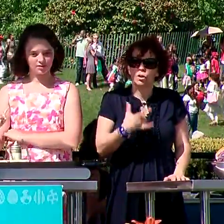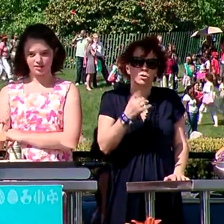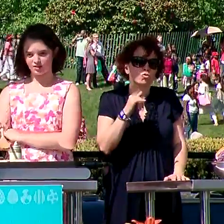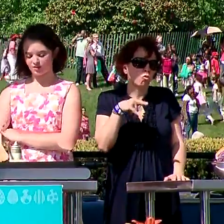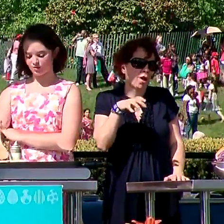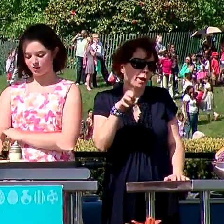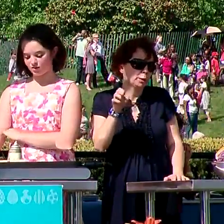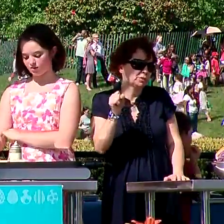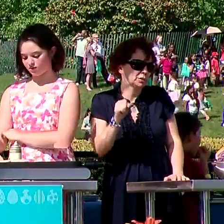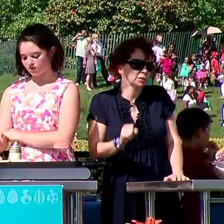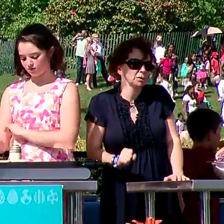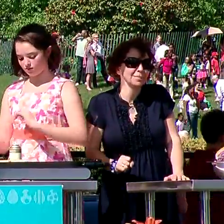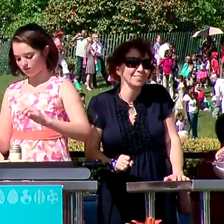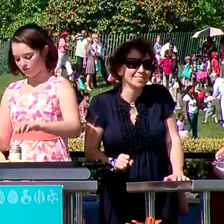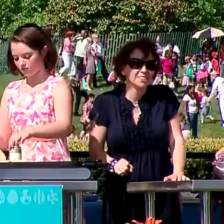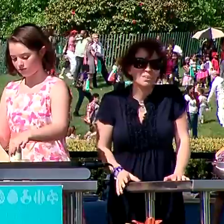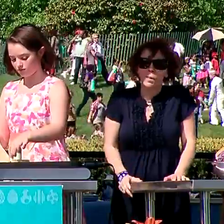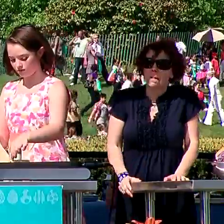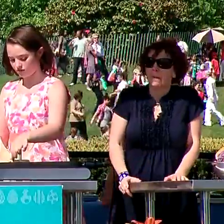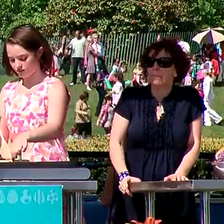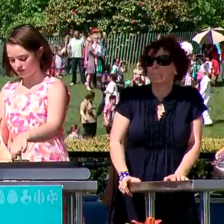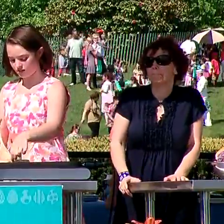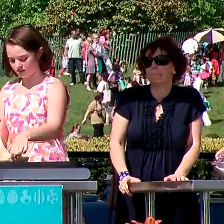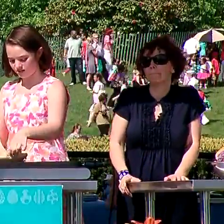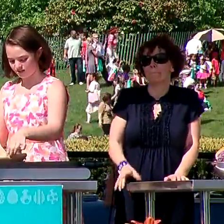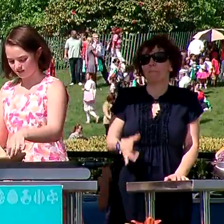Grapes? Nice. And then would you make them spicy,